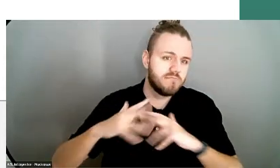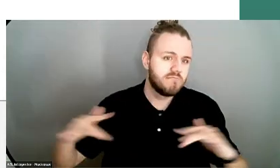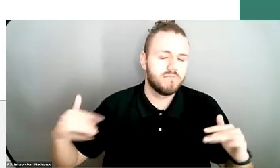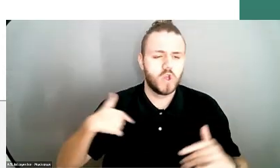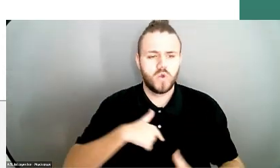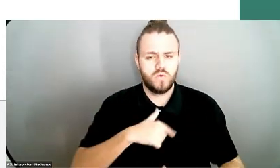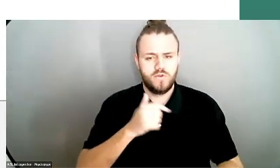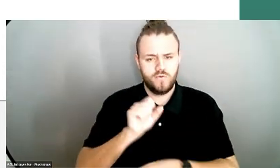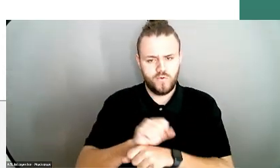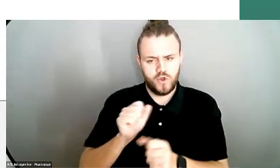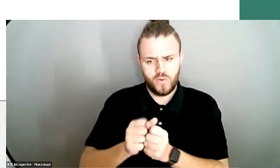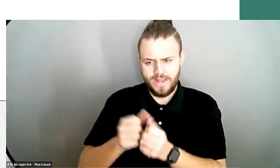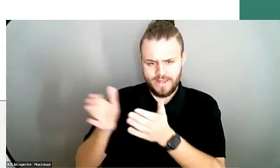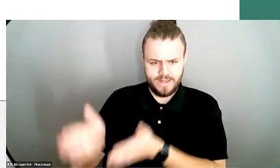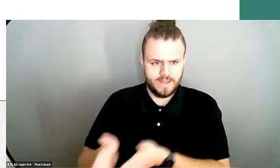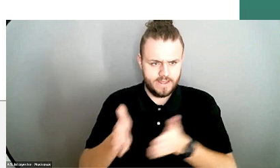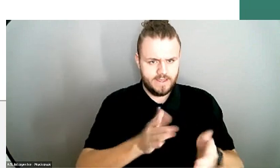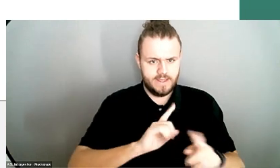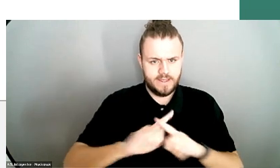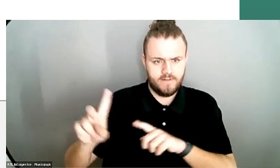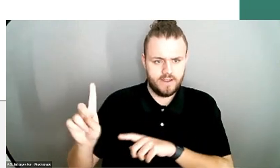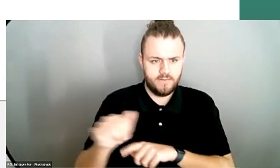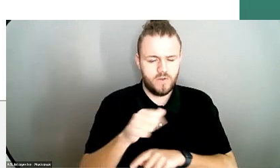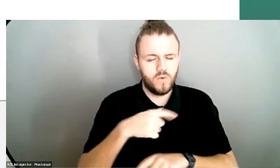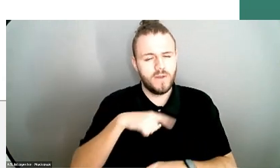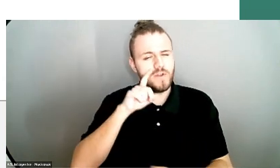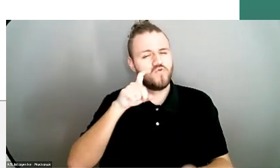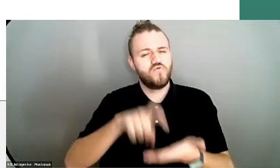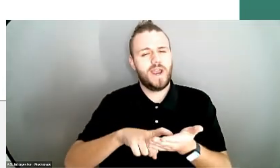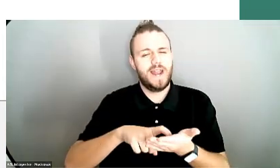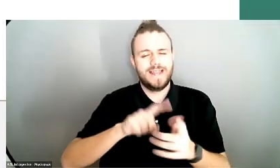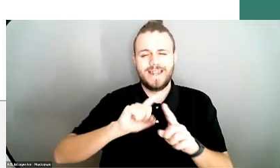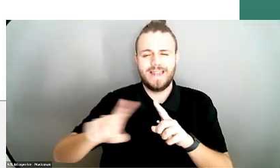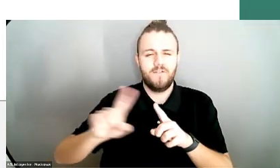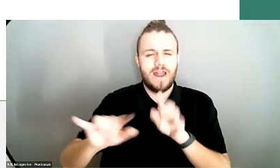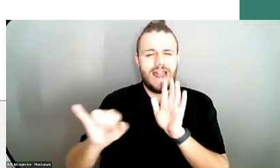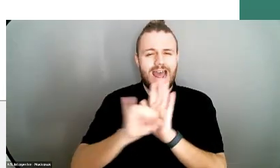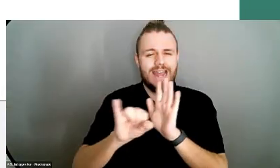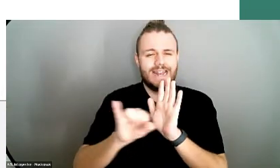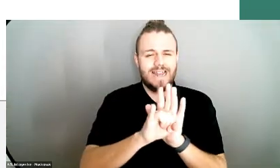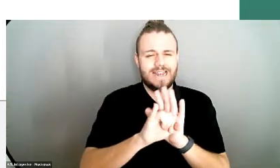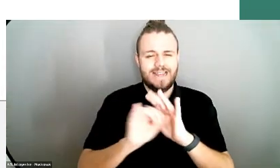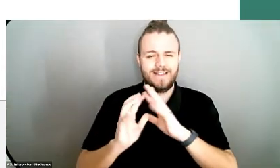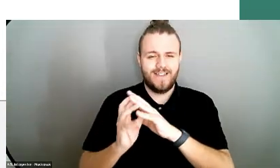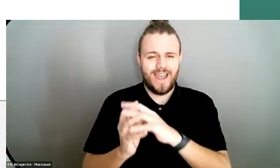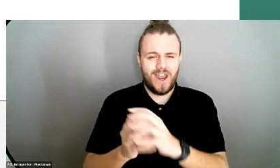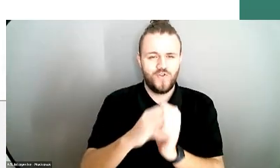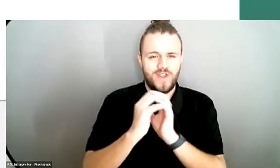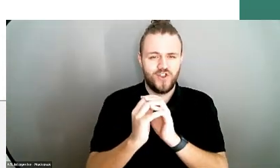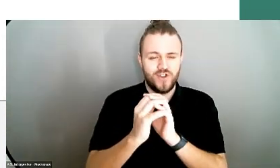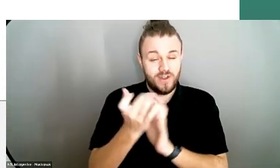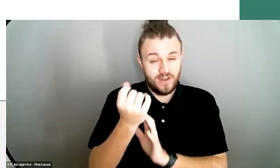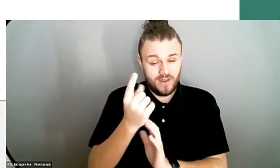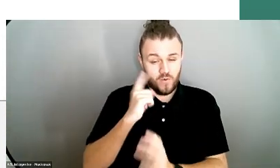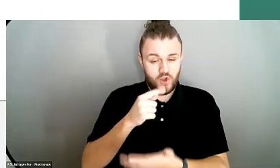we have to recognize these intersecting identities and treat patients with